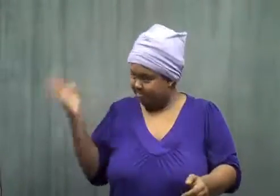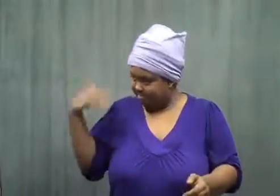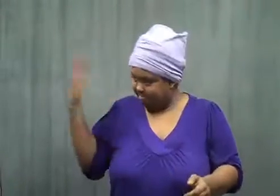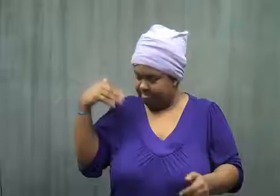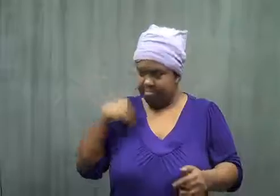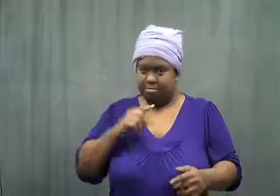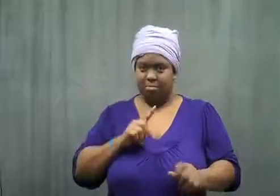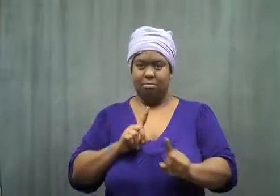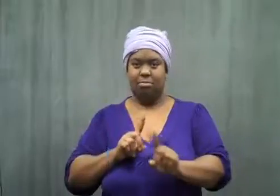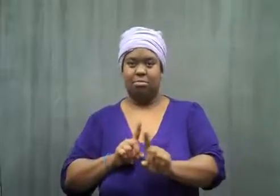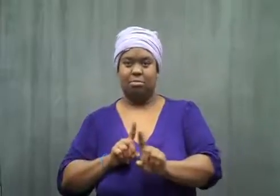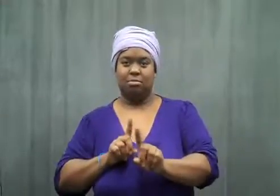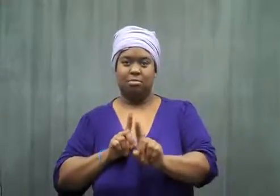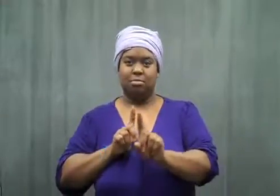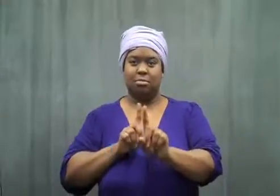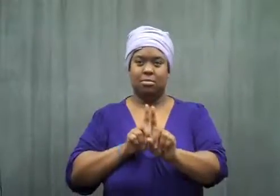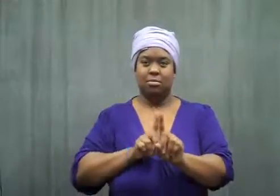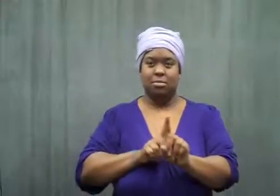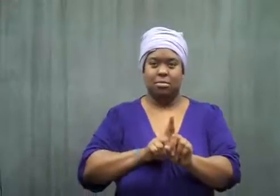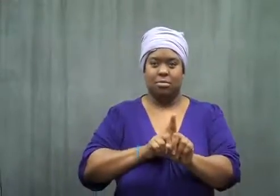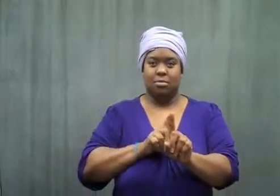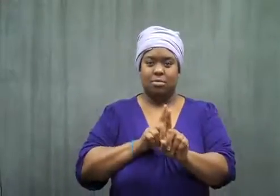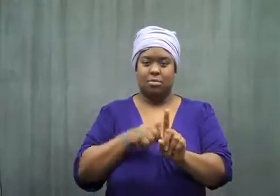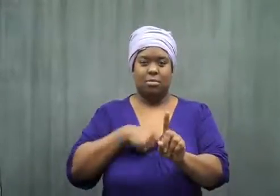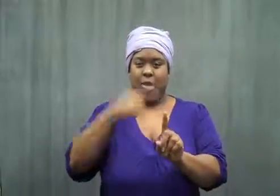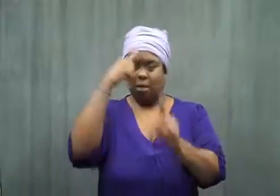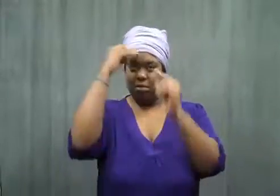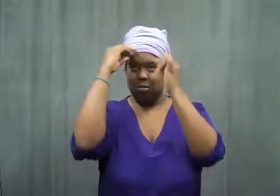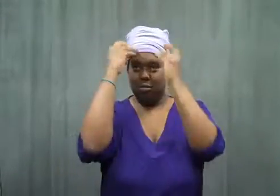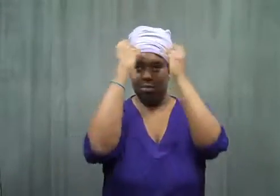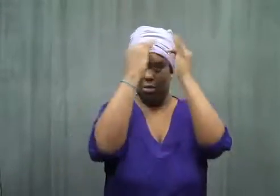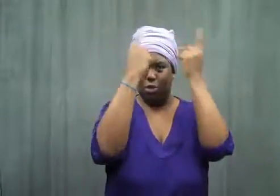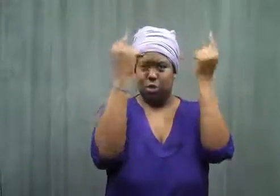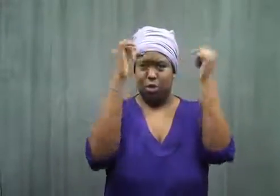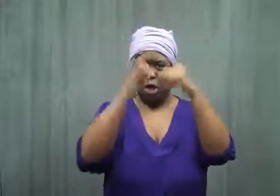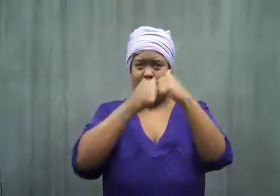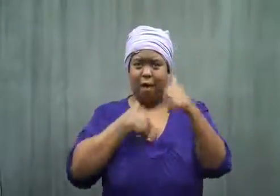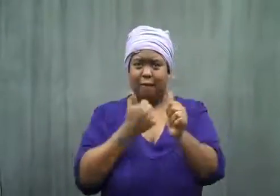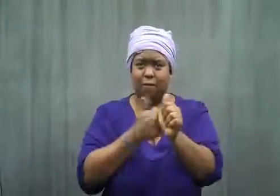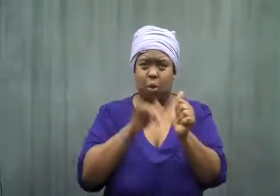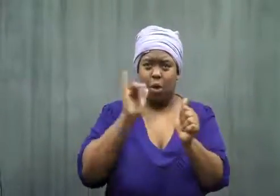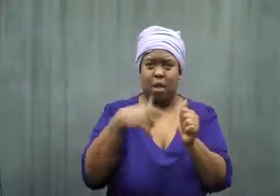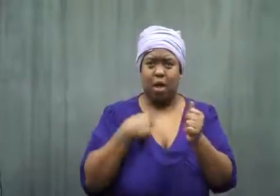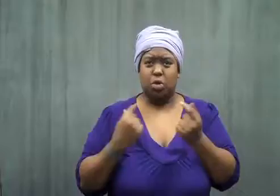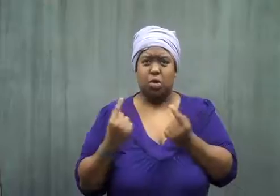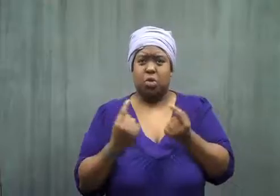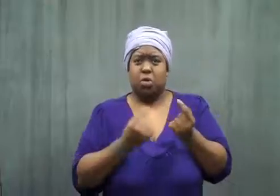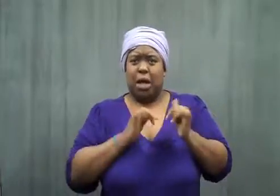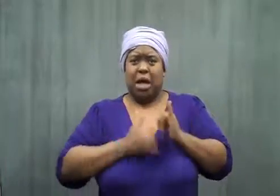While I was following her, I was trying to figure out how I was going to get out of doing this.